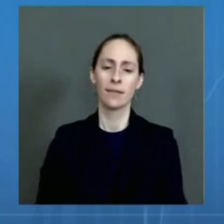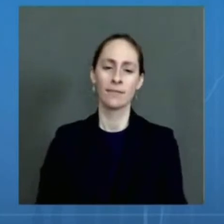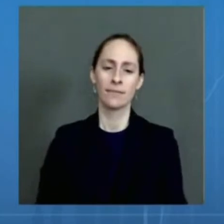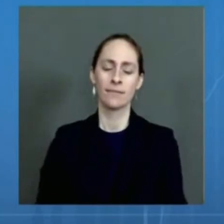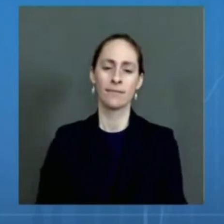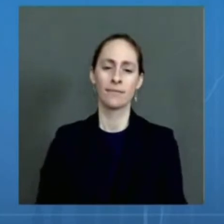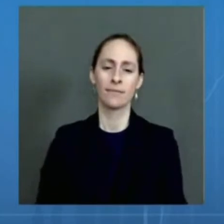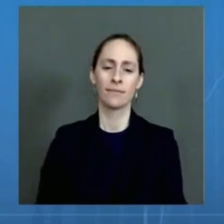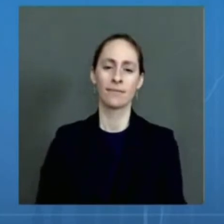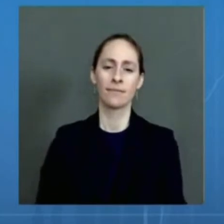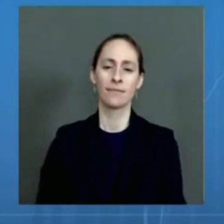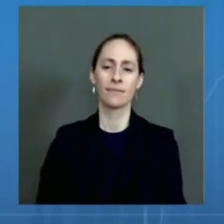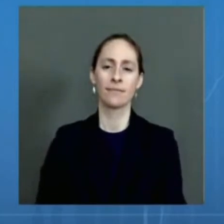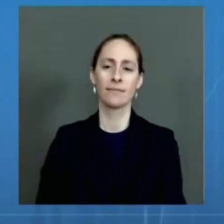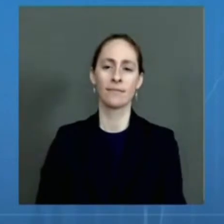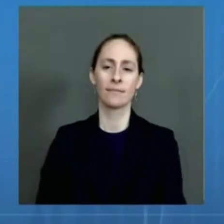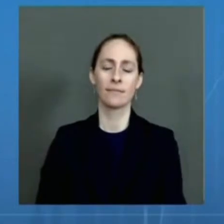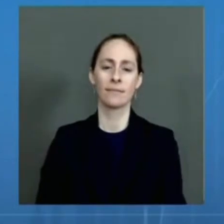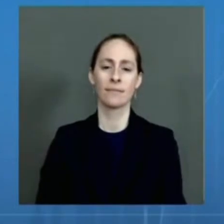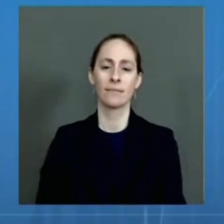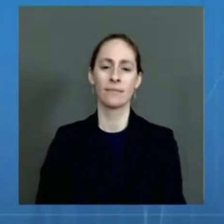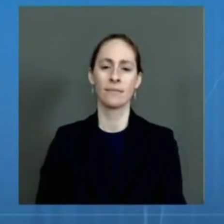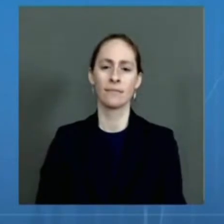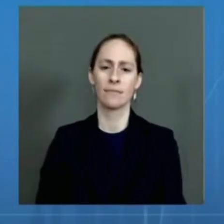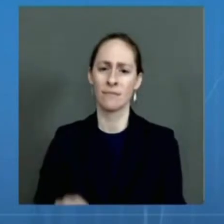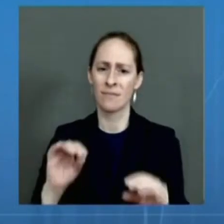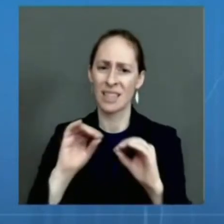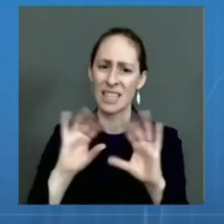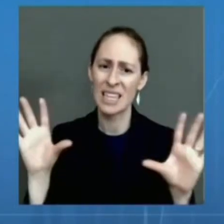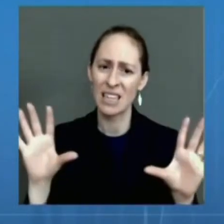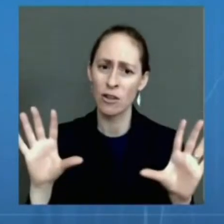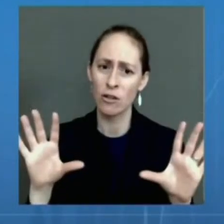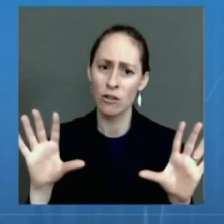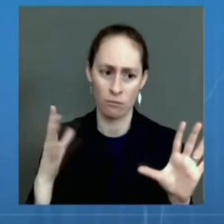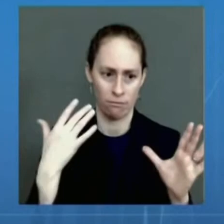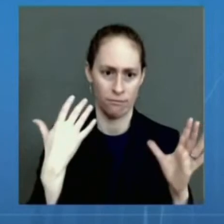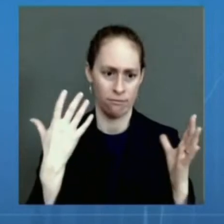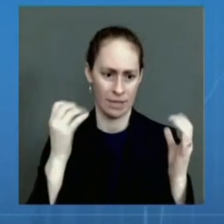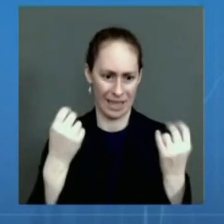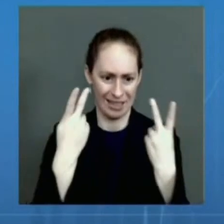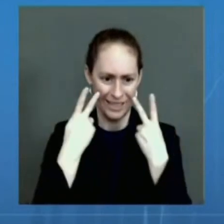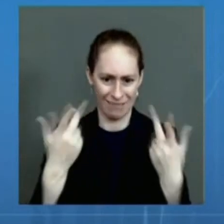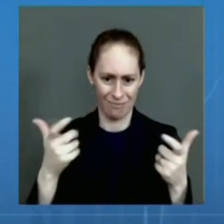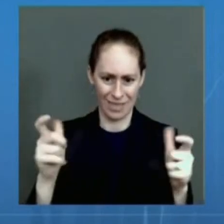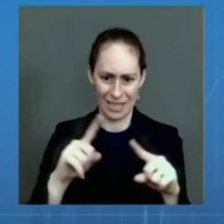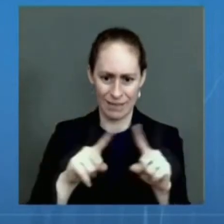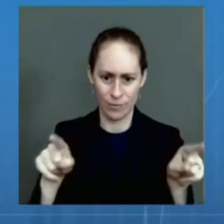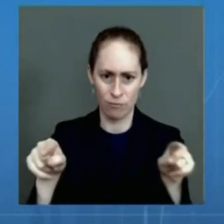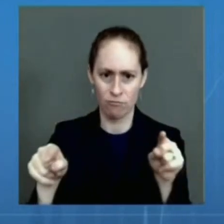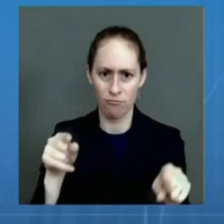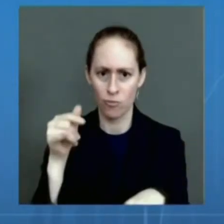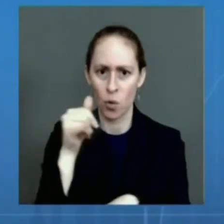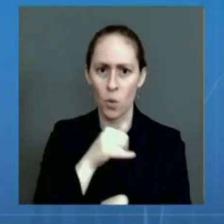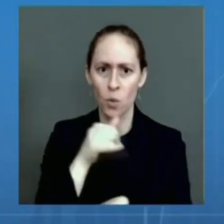WHERE AS AFTER A SECOND DOSE IT'S ONLY 62. A DRAMATIC INCREASE.